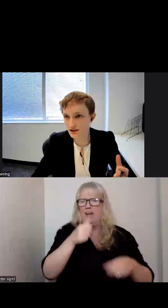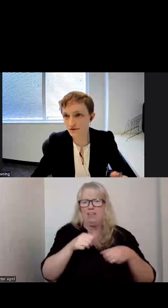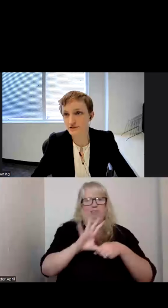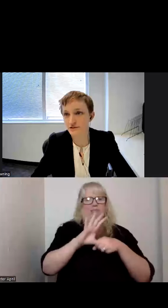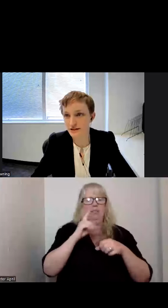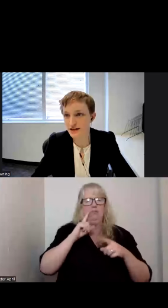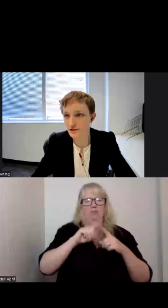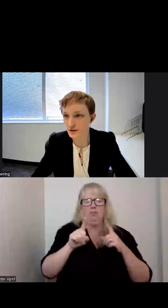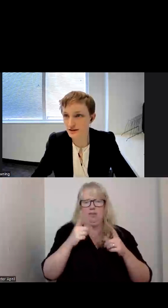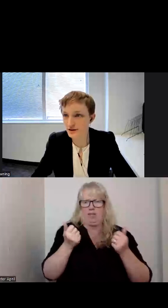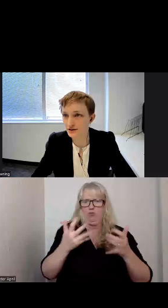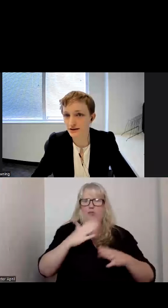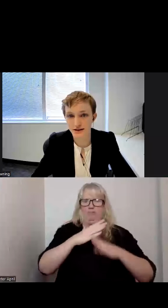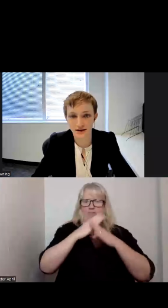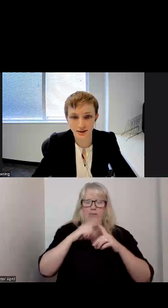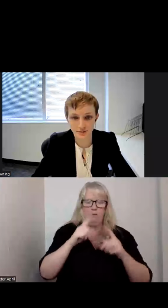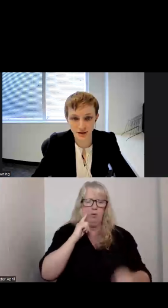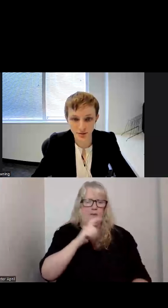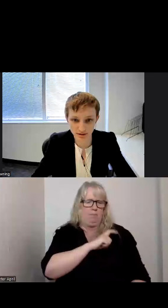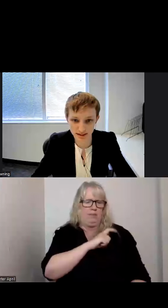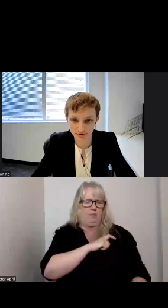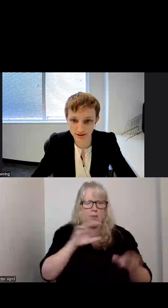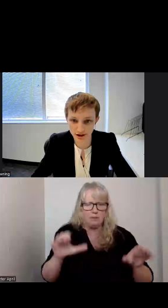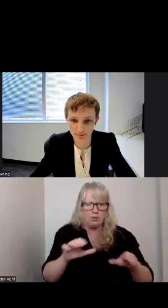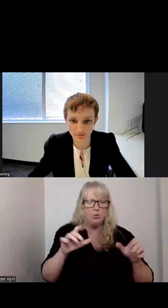THE OFFICER IN DOING THEIR PUBLIC SAFETY JOB.